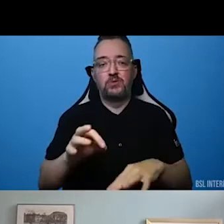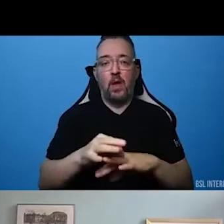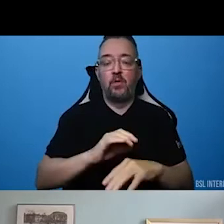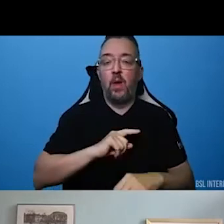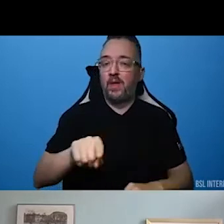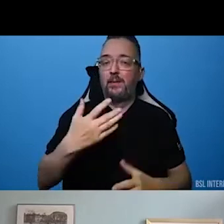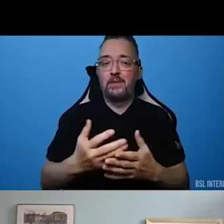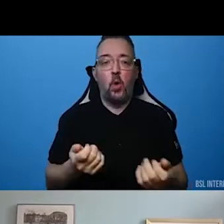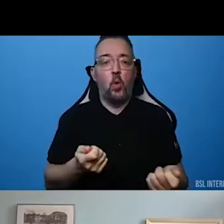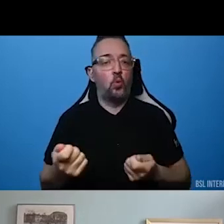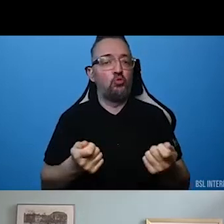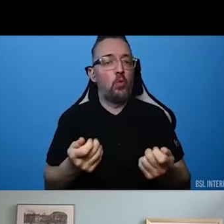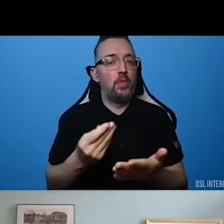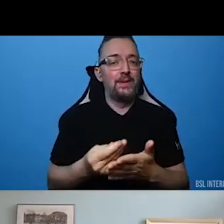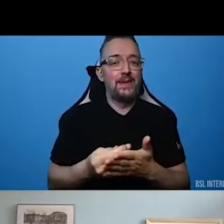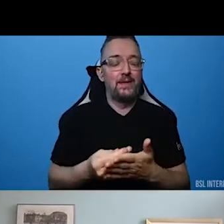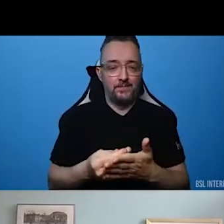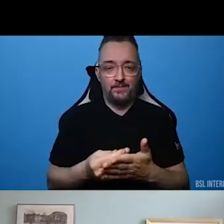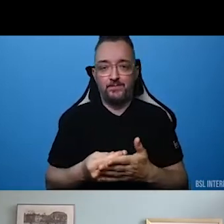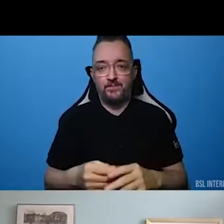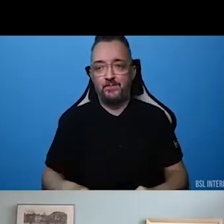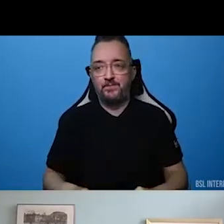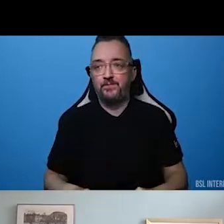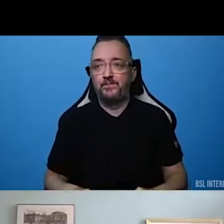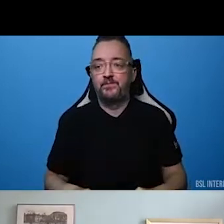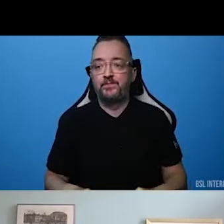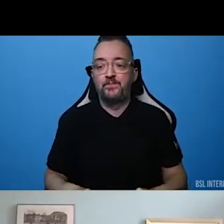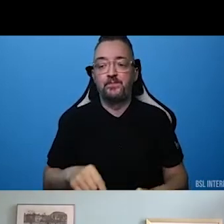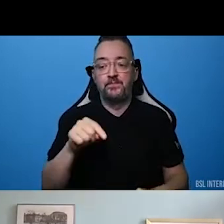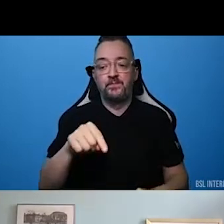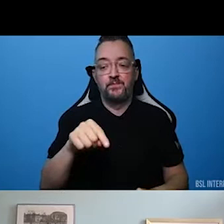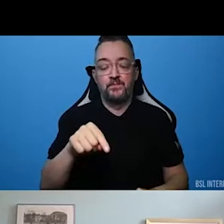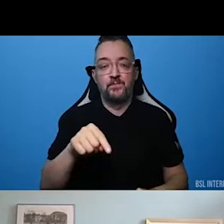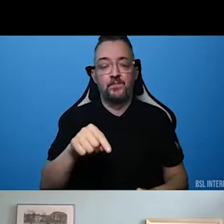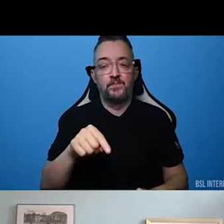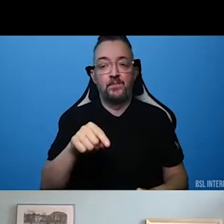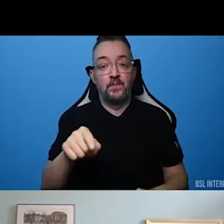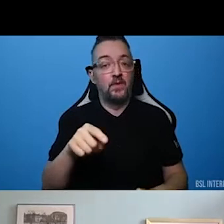the purse strings in the house. And it was they who could make the decision over